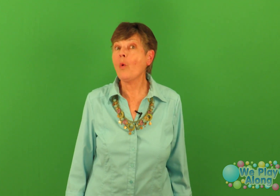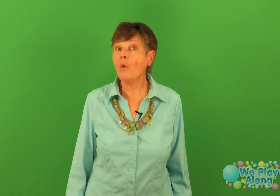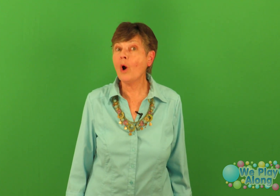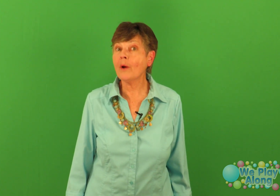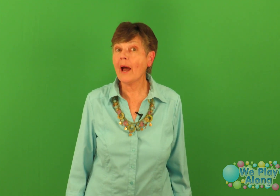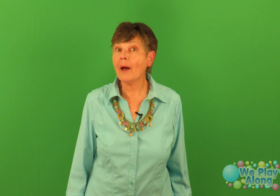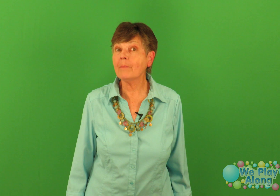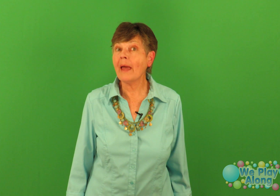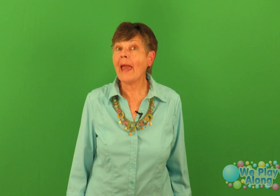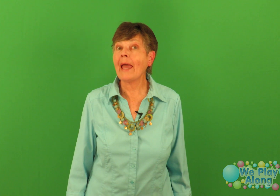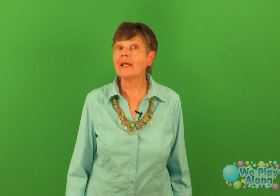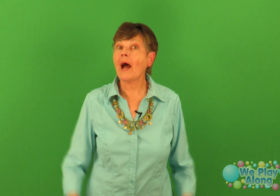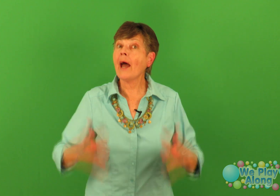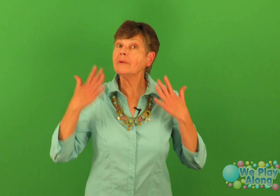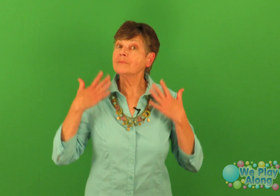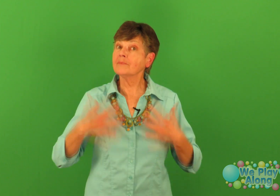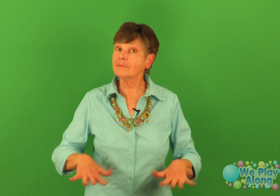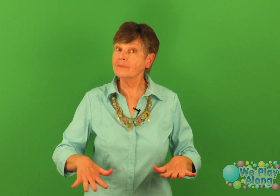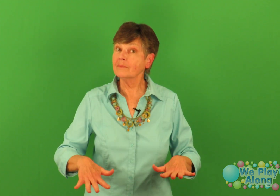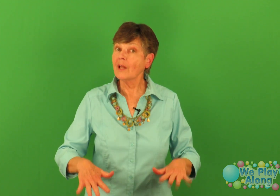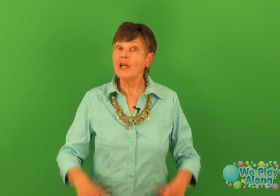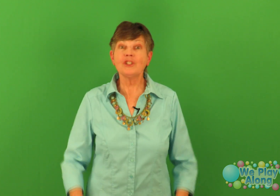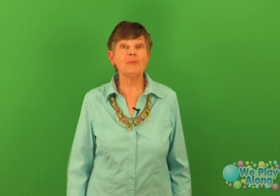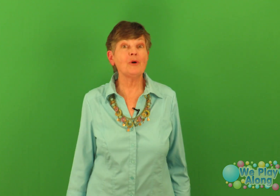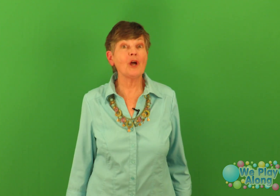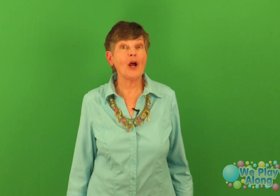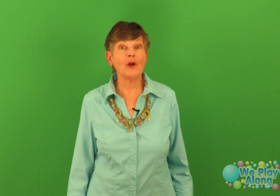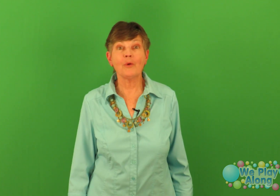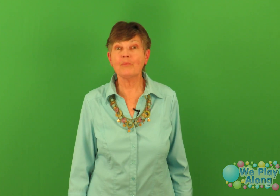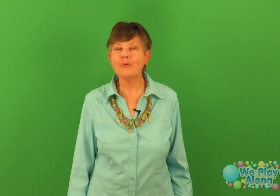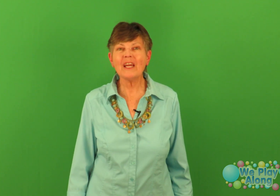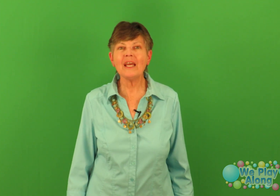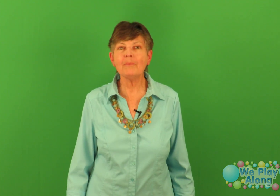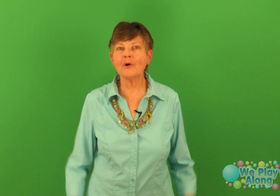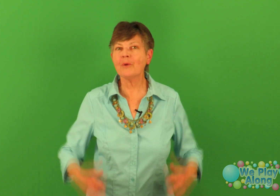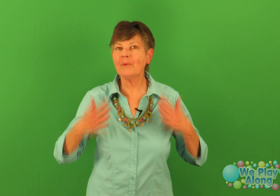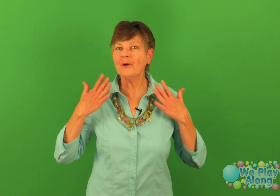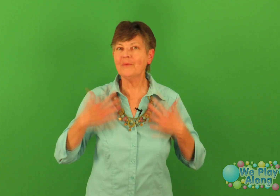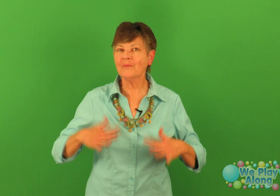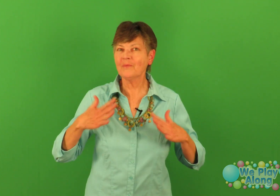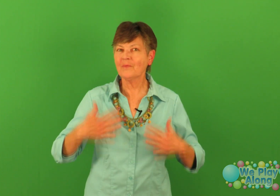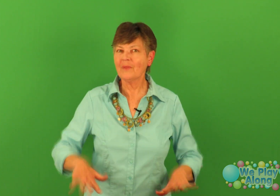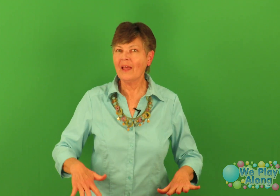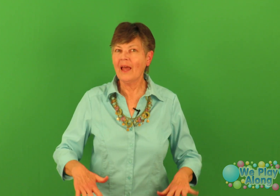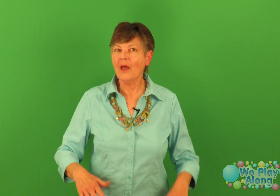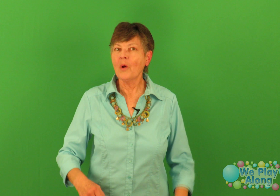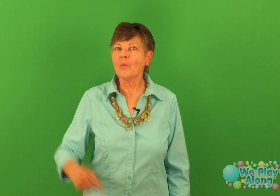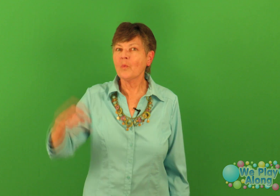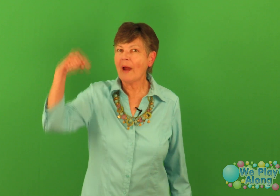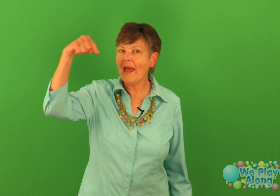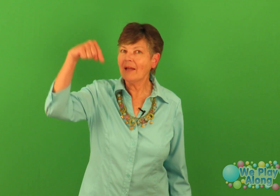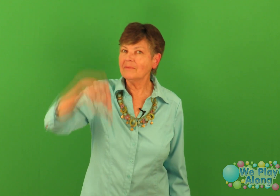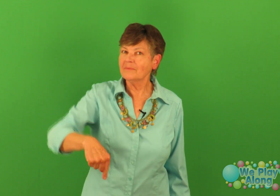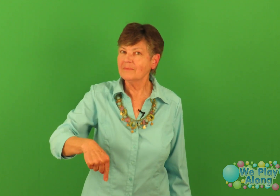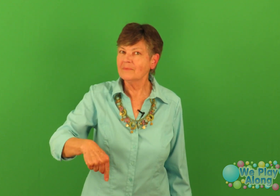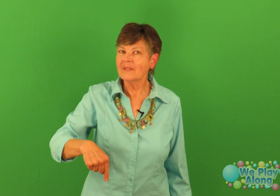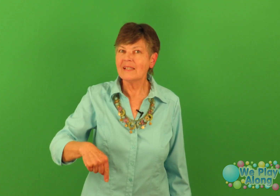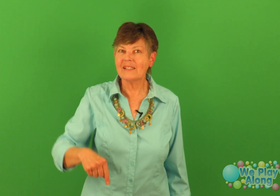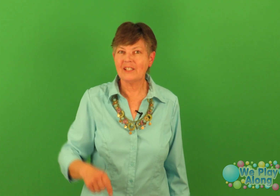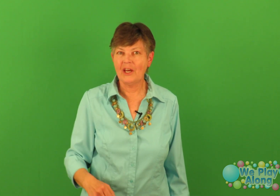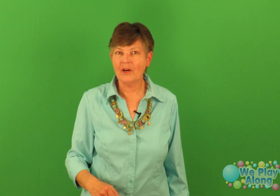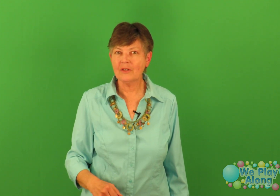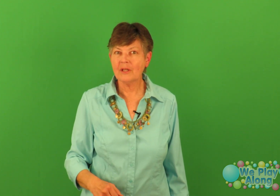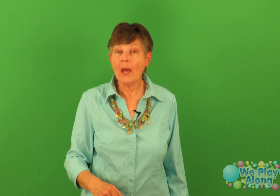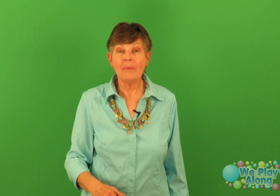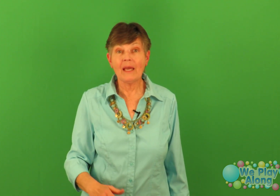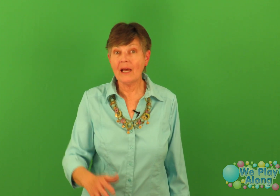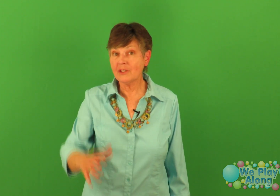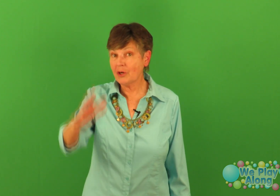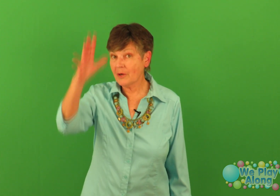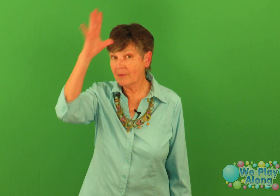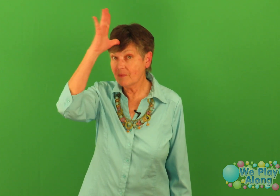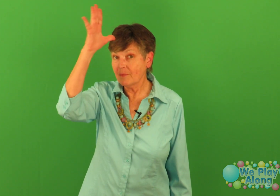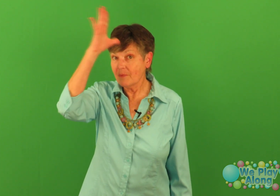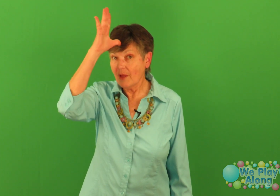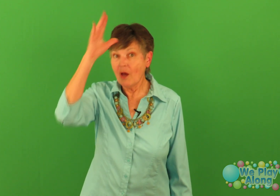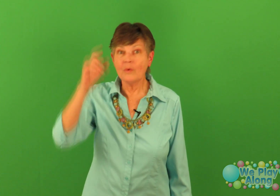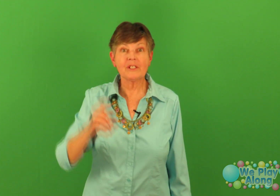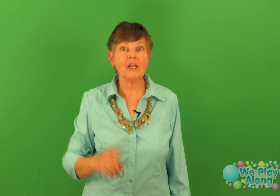woke up and God she put on her pretty purple ran stairs because her was going